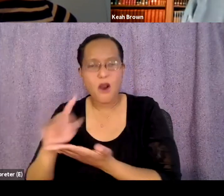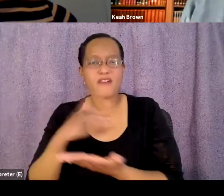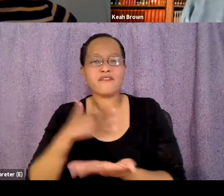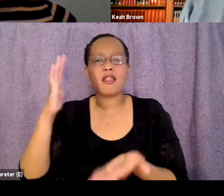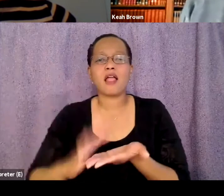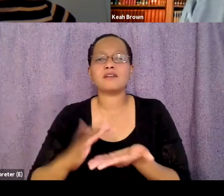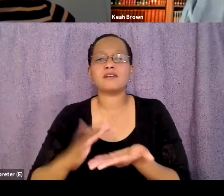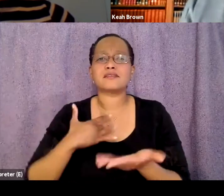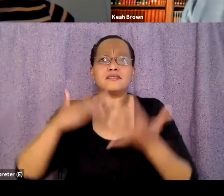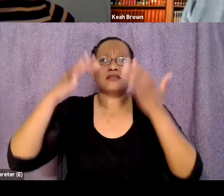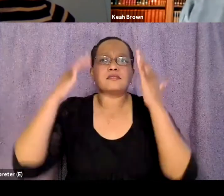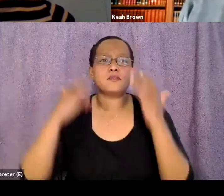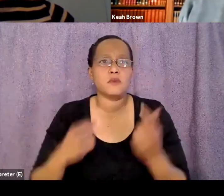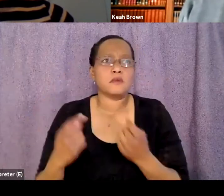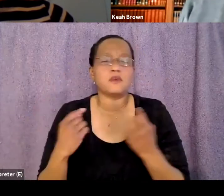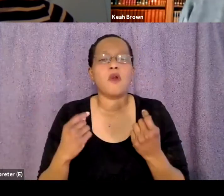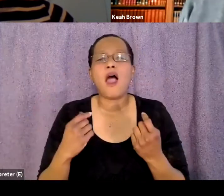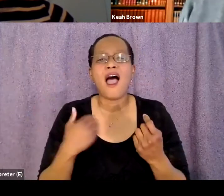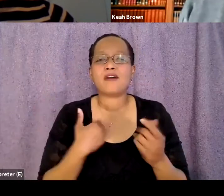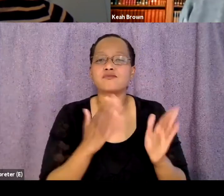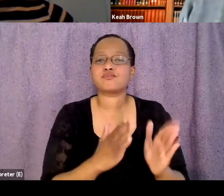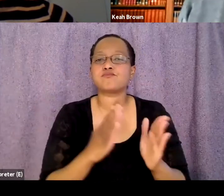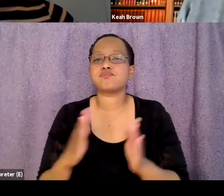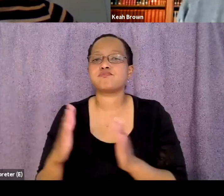doing, and then the good thing is right now my acting classes are on the weekend.